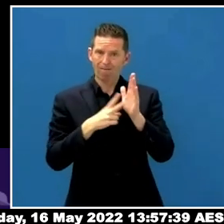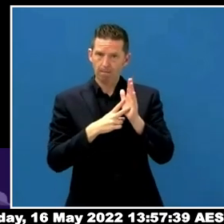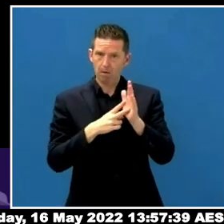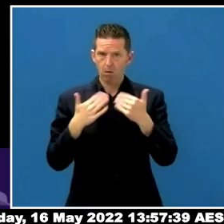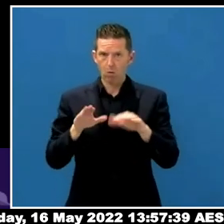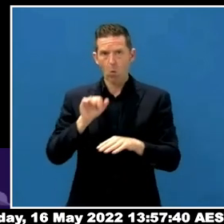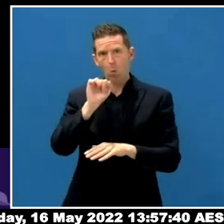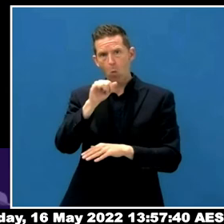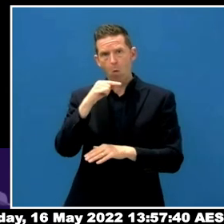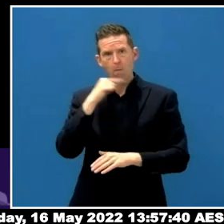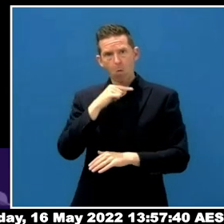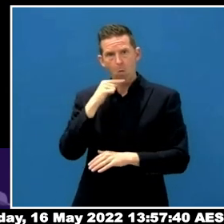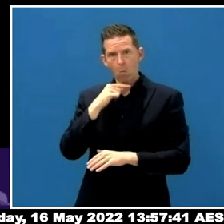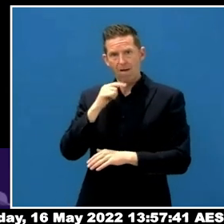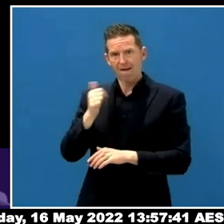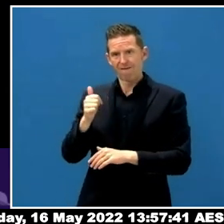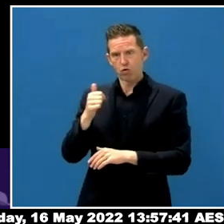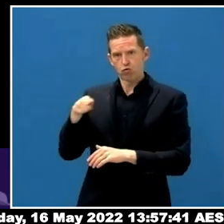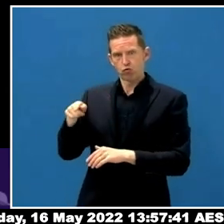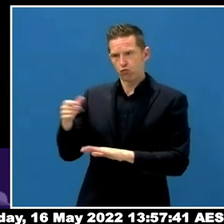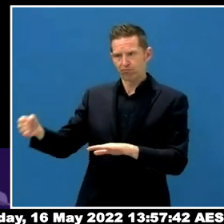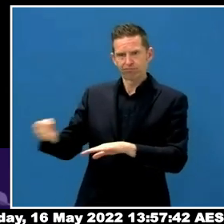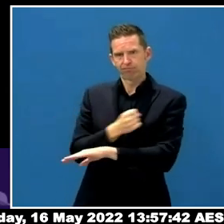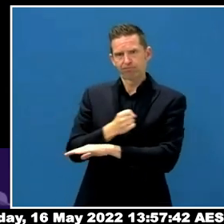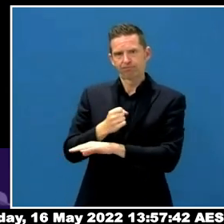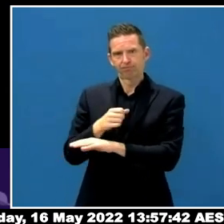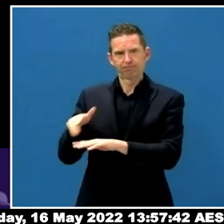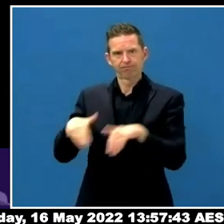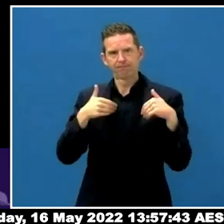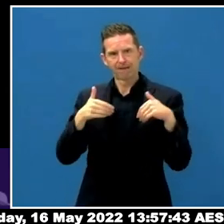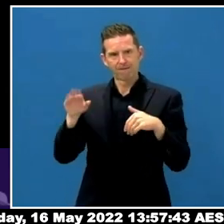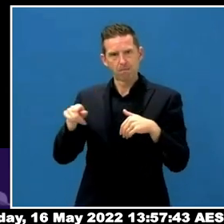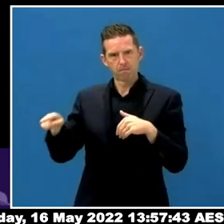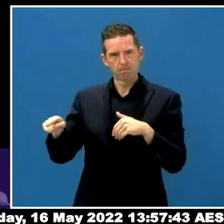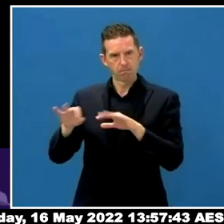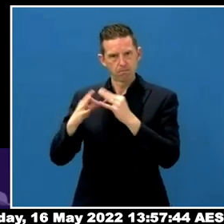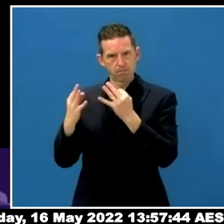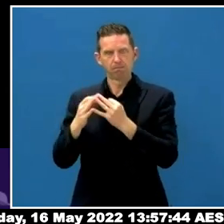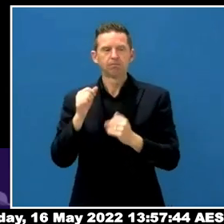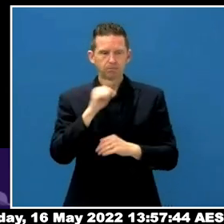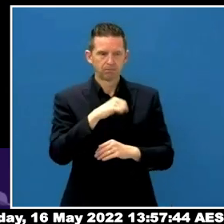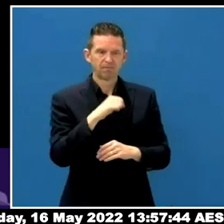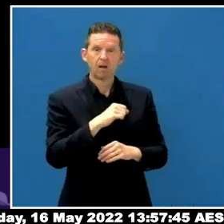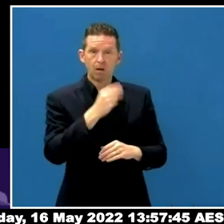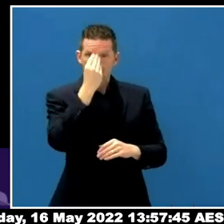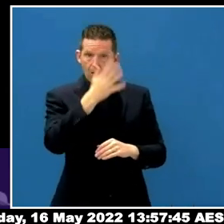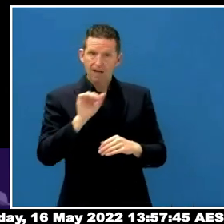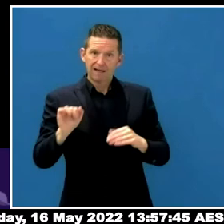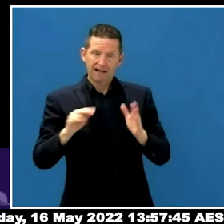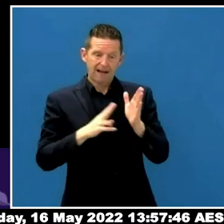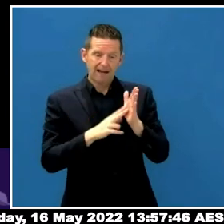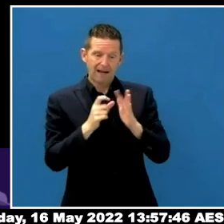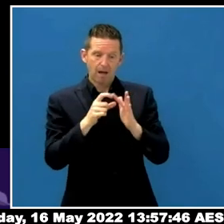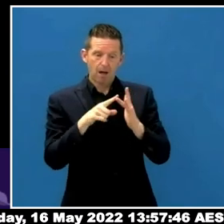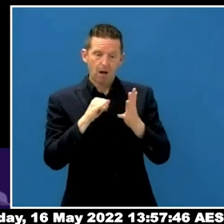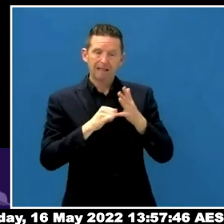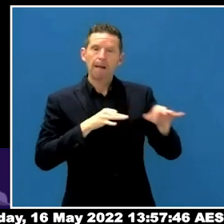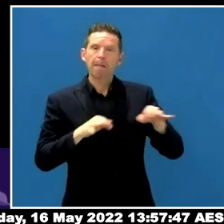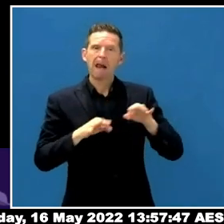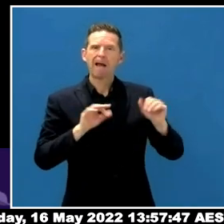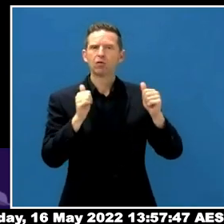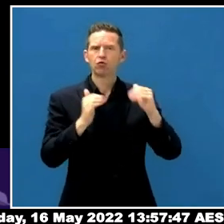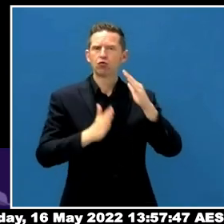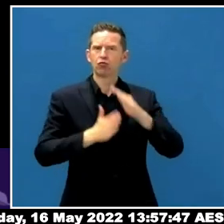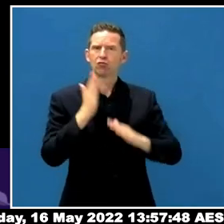Yes. His actual NDIS plan had actually run out by the 11th, so I had removed him by